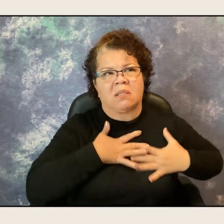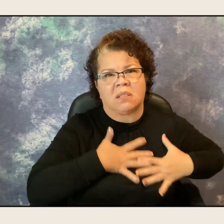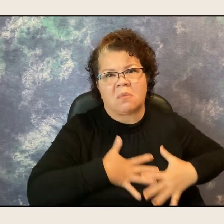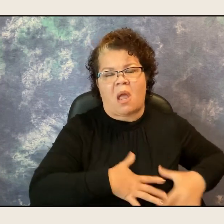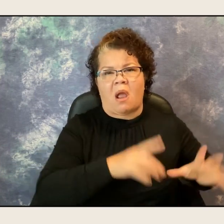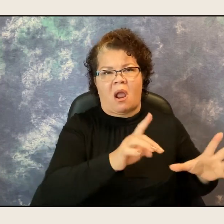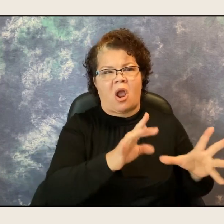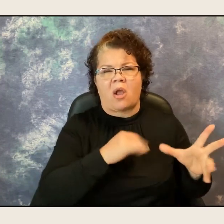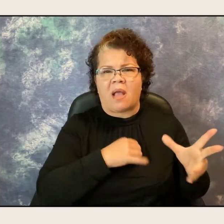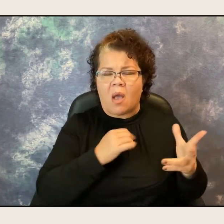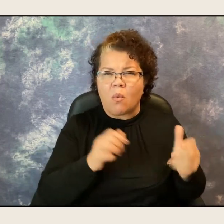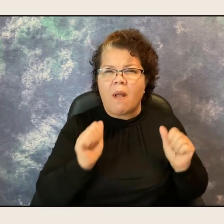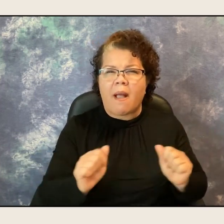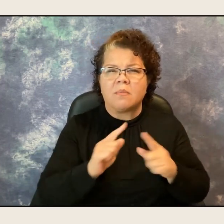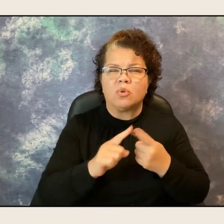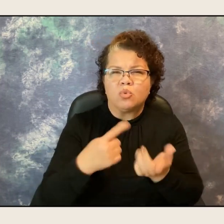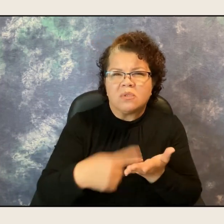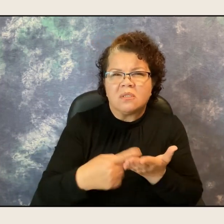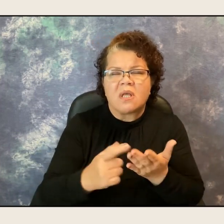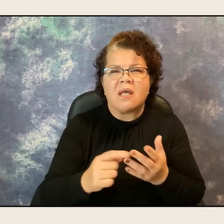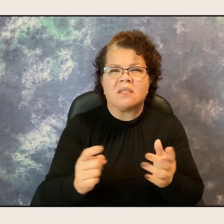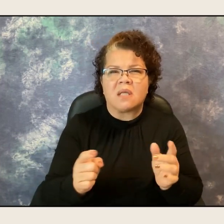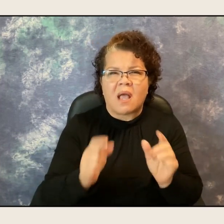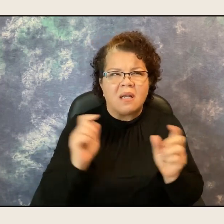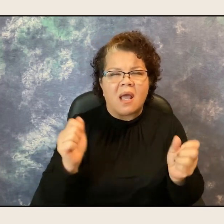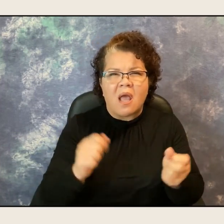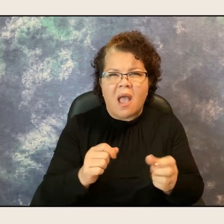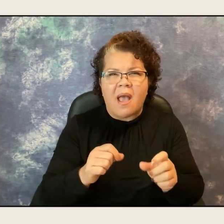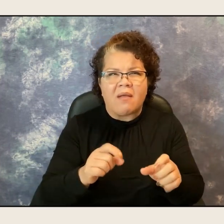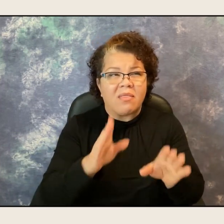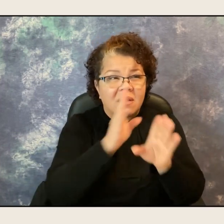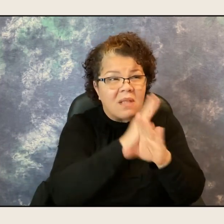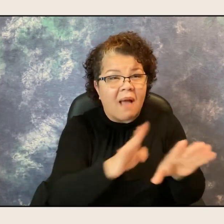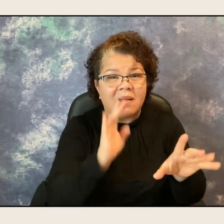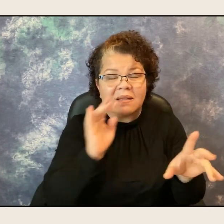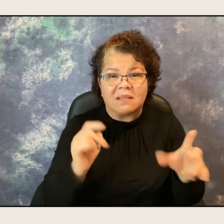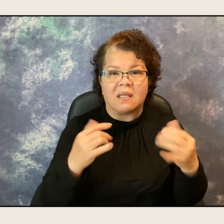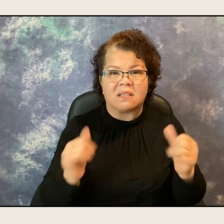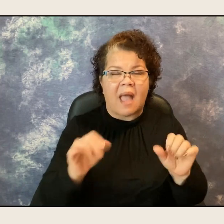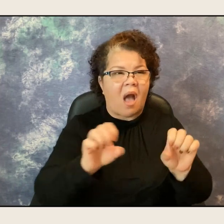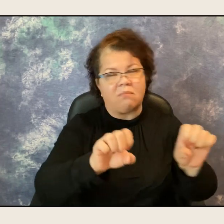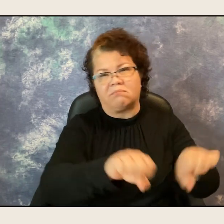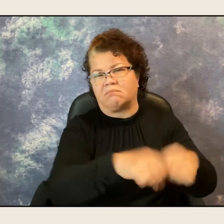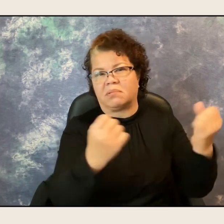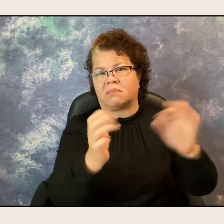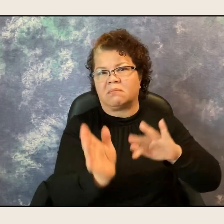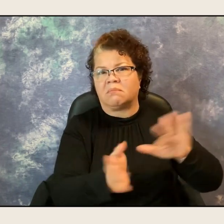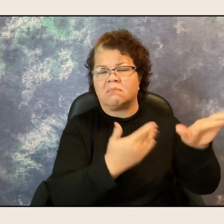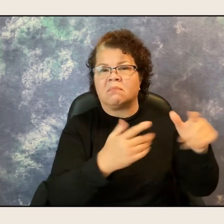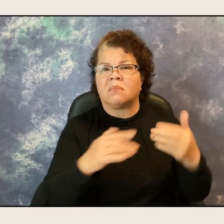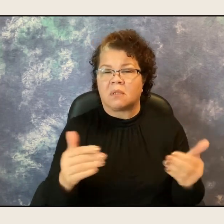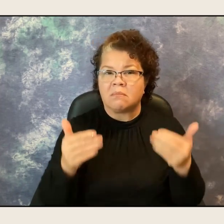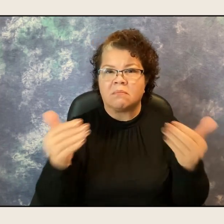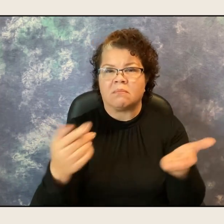which is a wide gap between the percent of us who are worried about the climate crisis